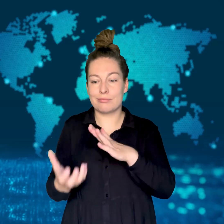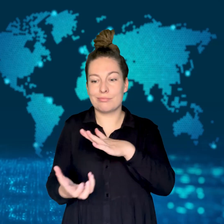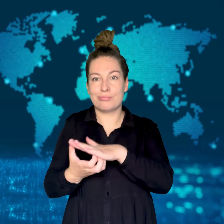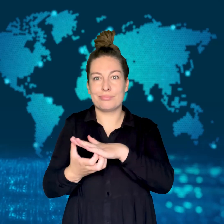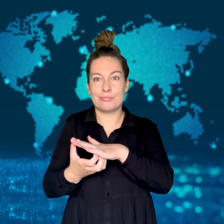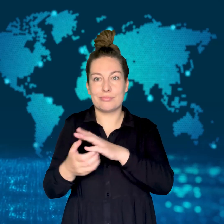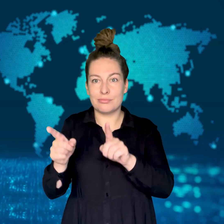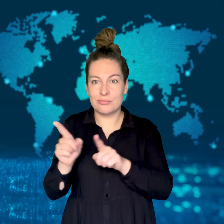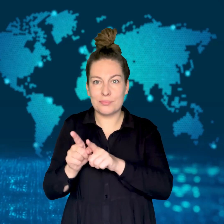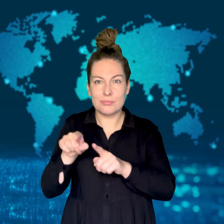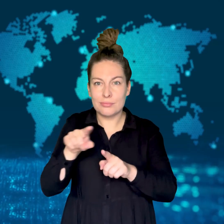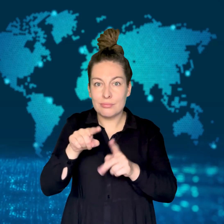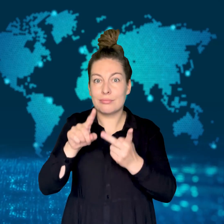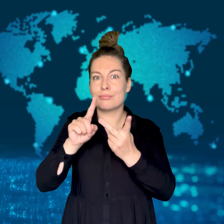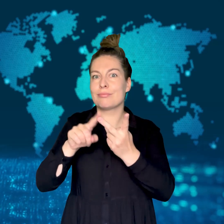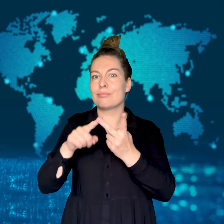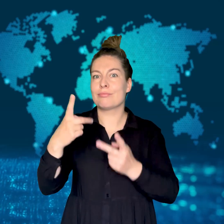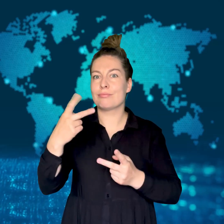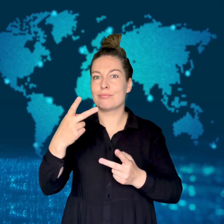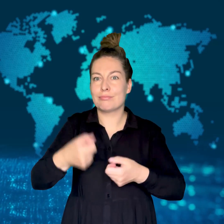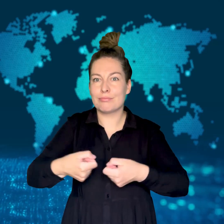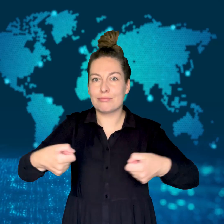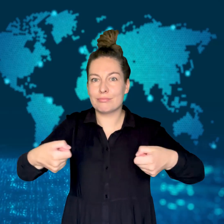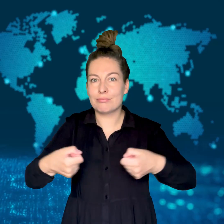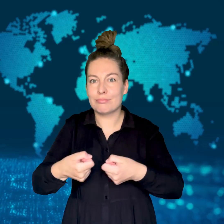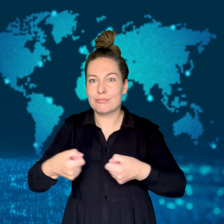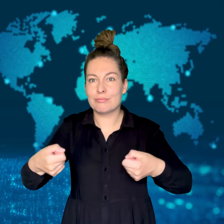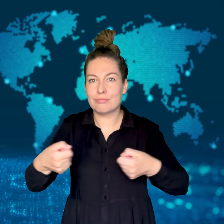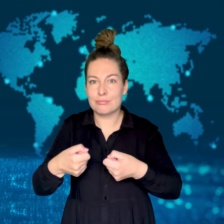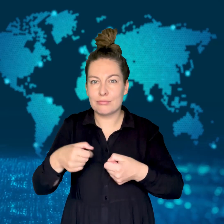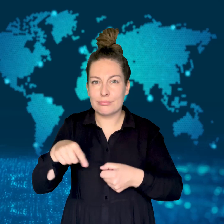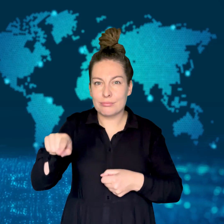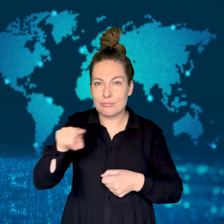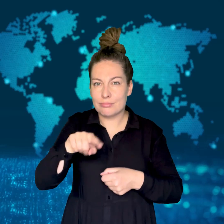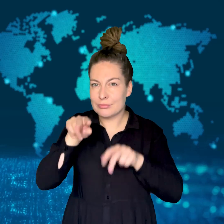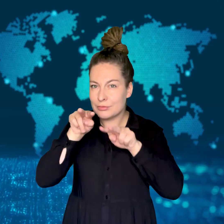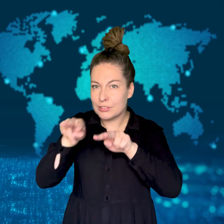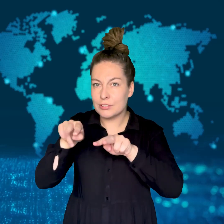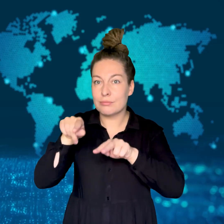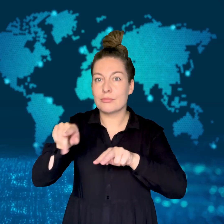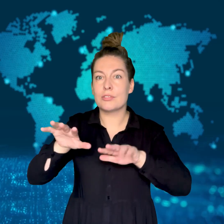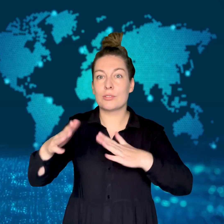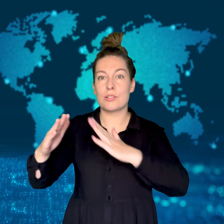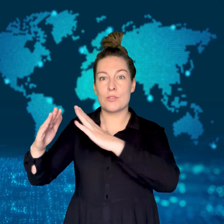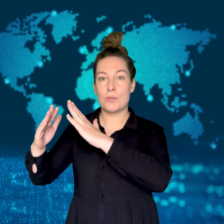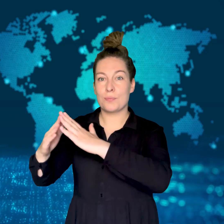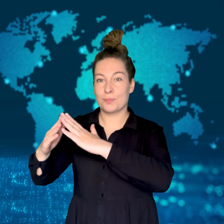A Makita chainsaw and its charging unit as well as yellow-handled